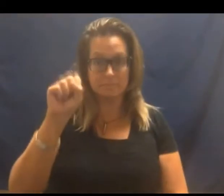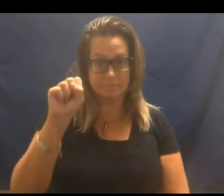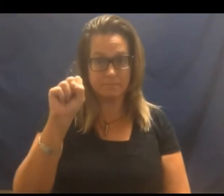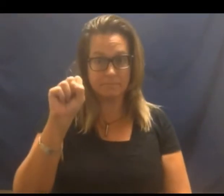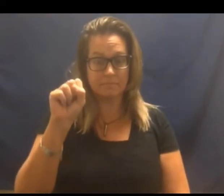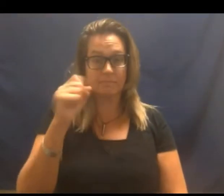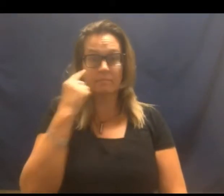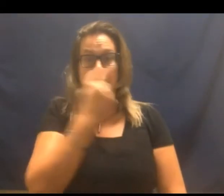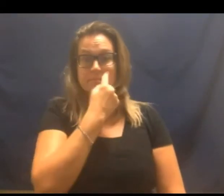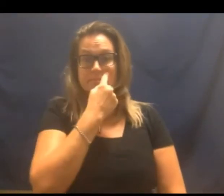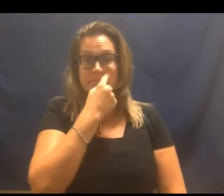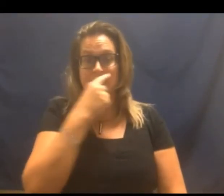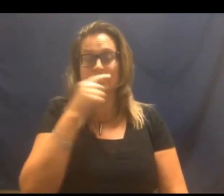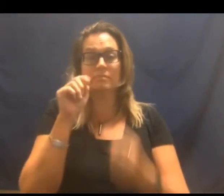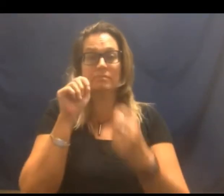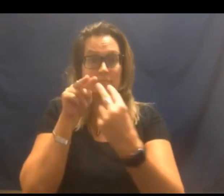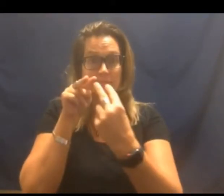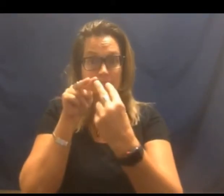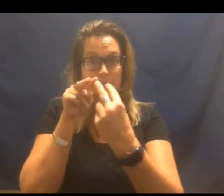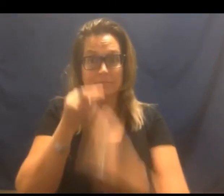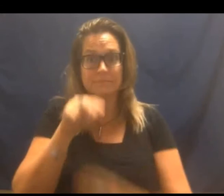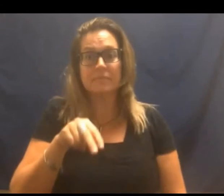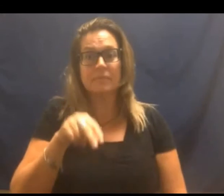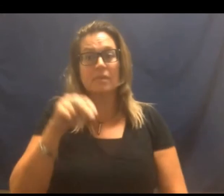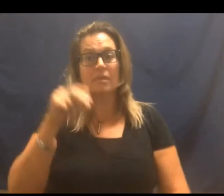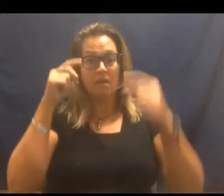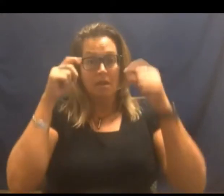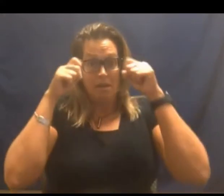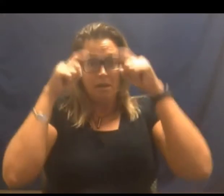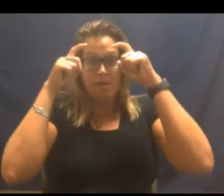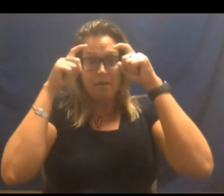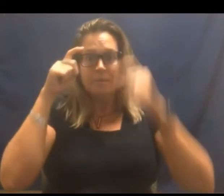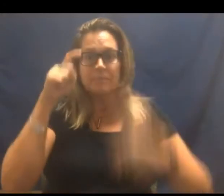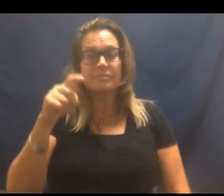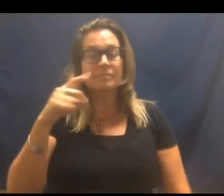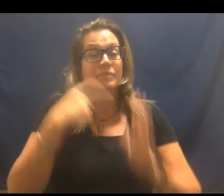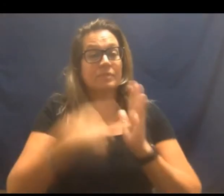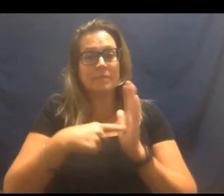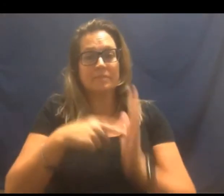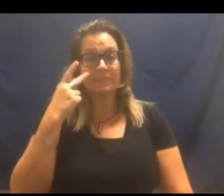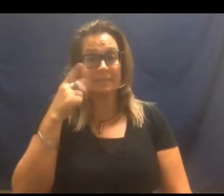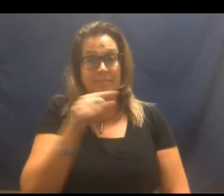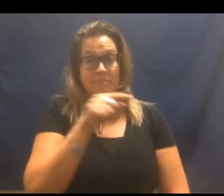So now for non-manual signals and eye gaze. In